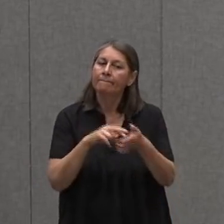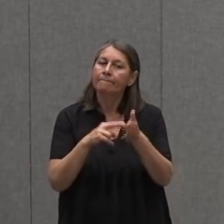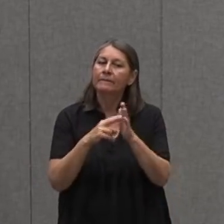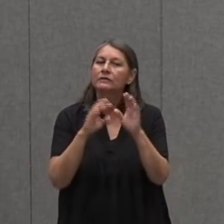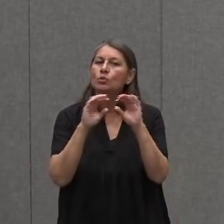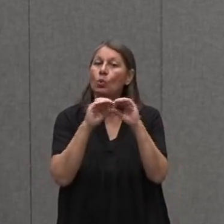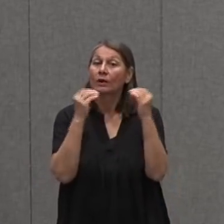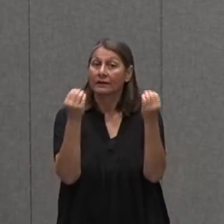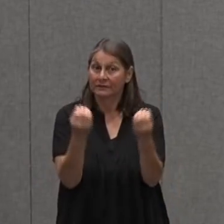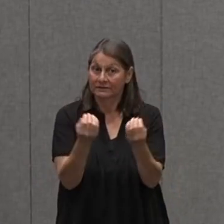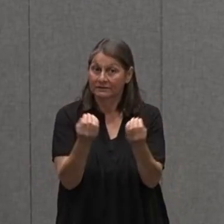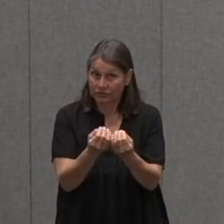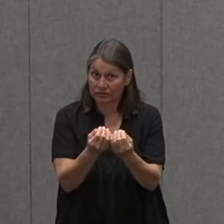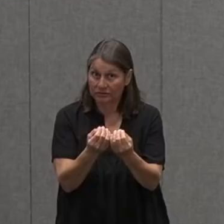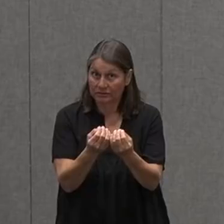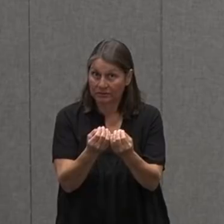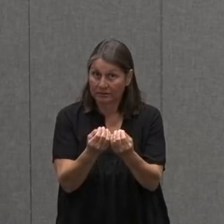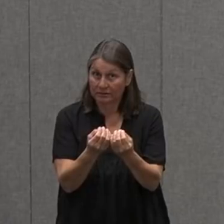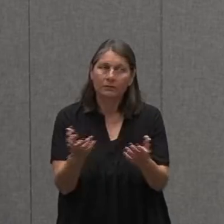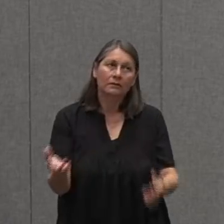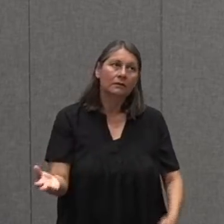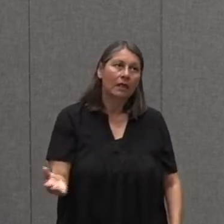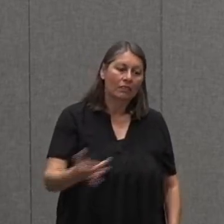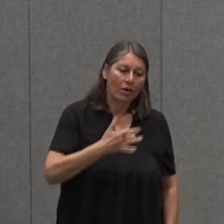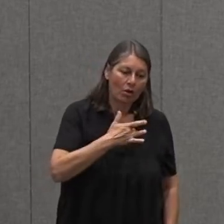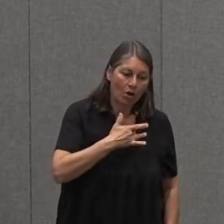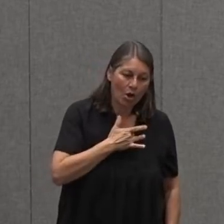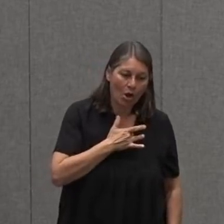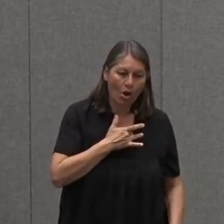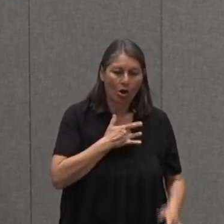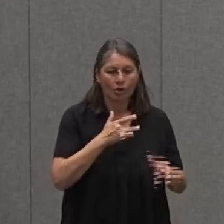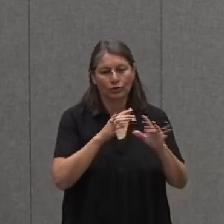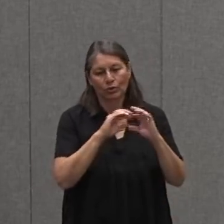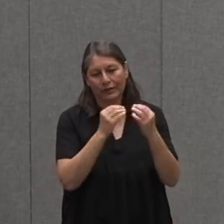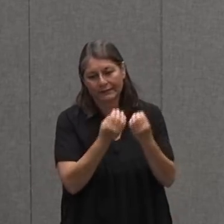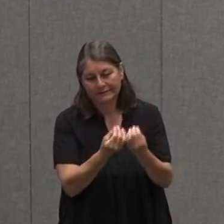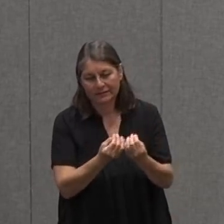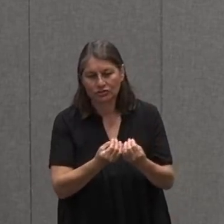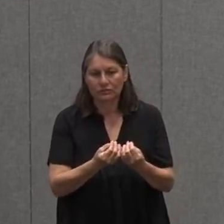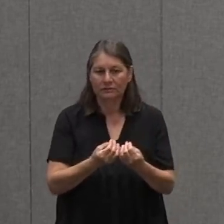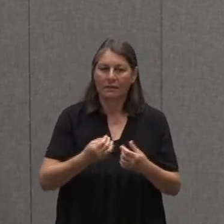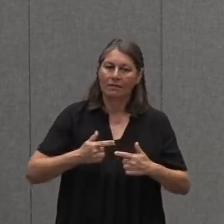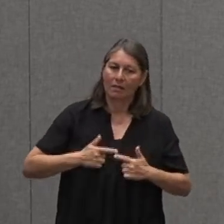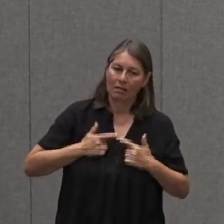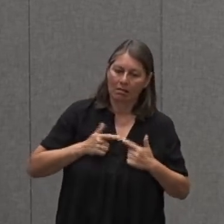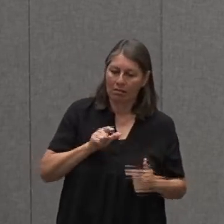So you have the heart society, the lung society, those are different that are dot-orgs.